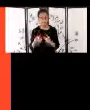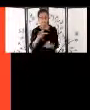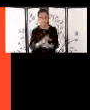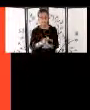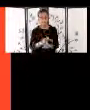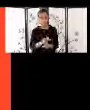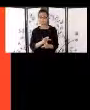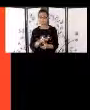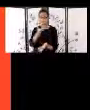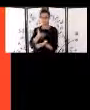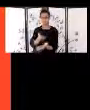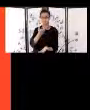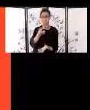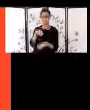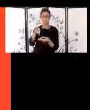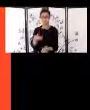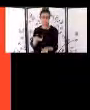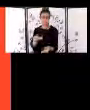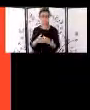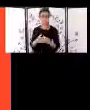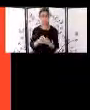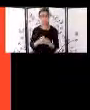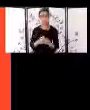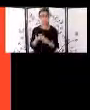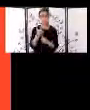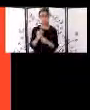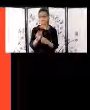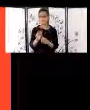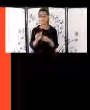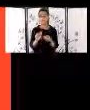of the agreed upon amounts, and evidence that the payment was made.